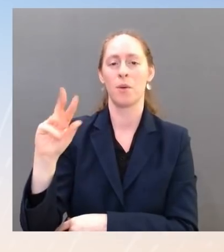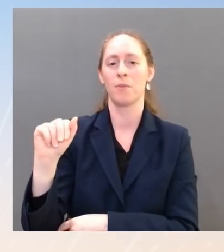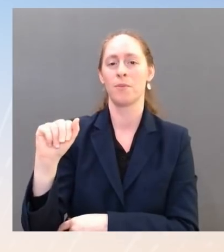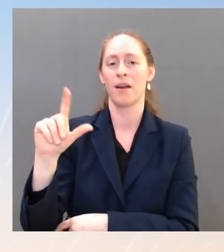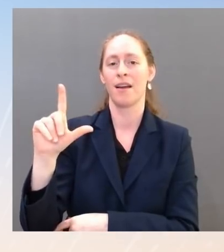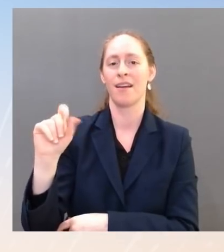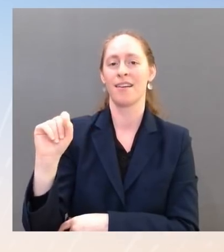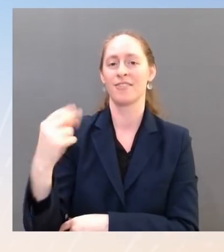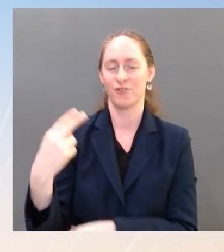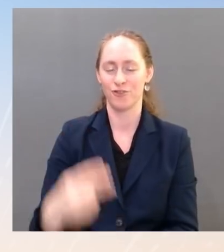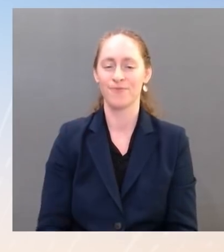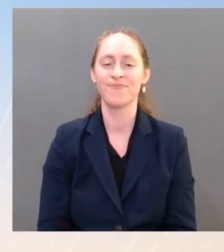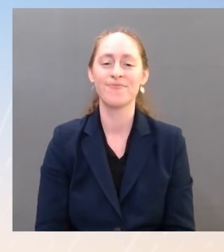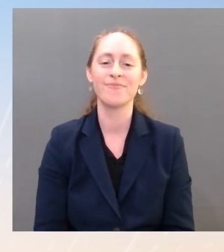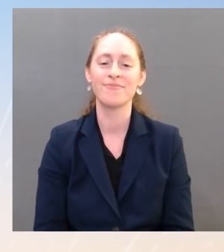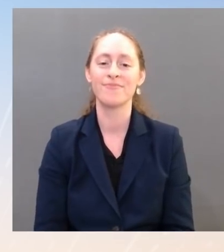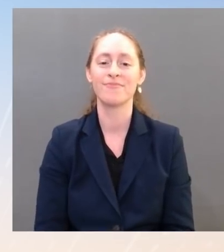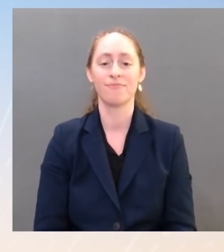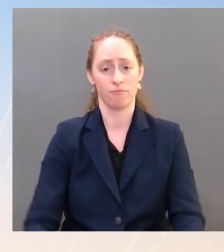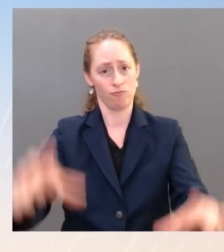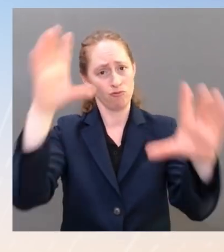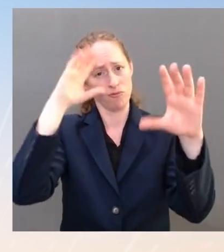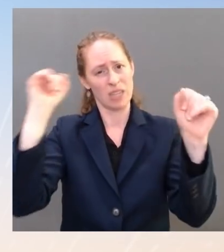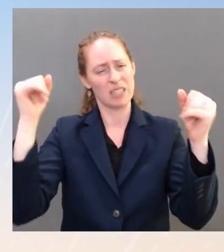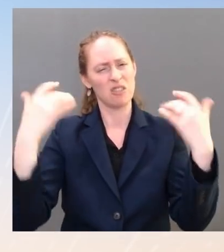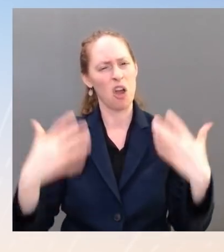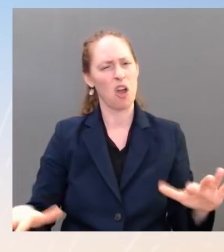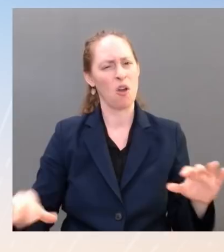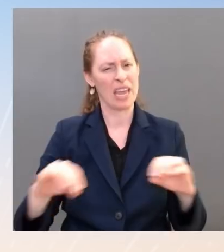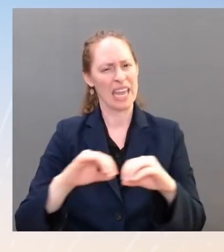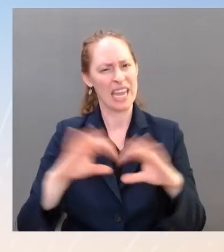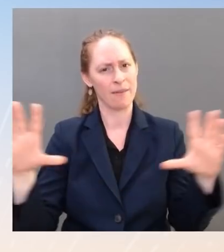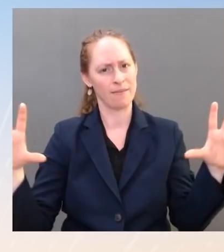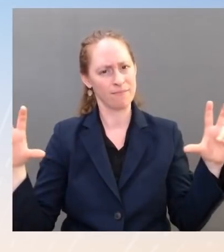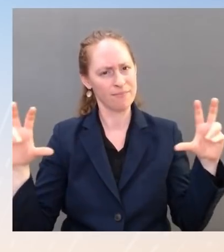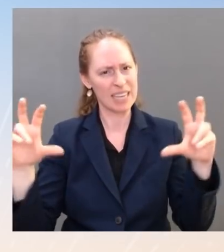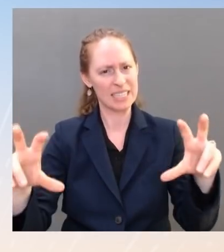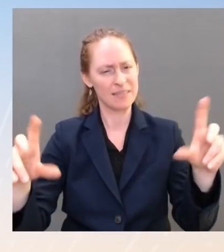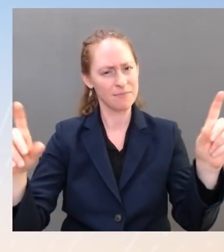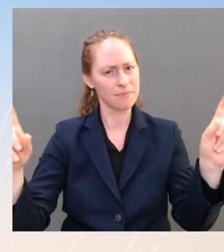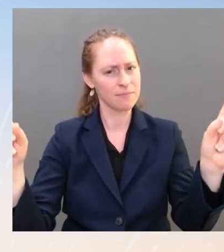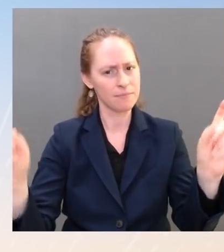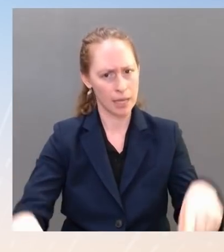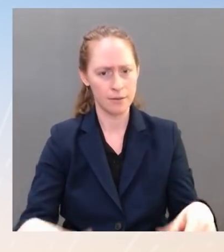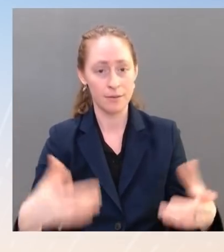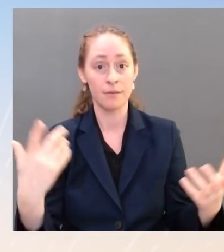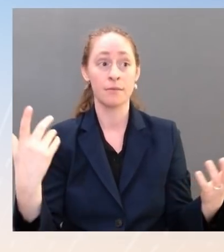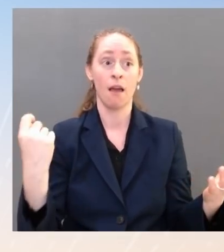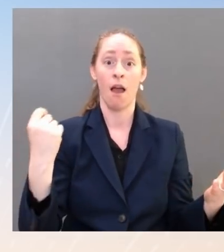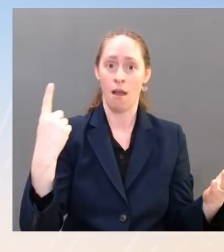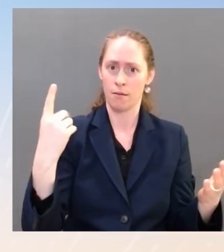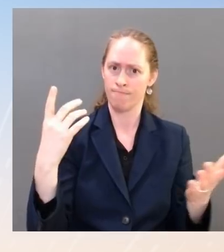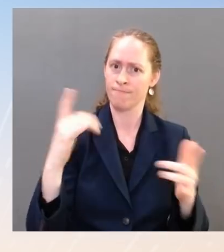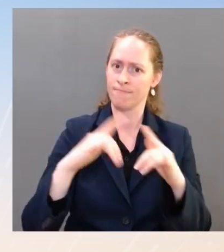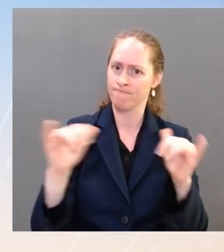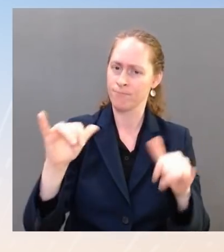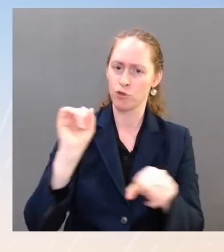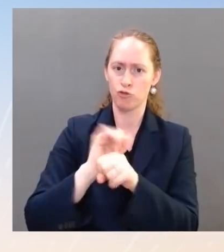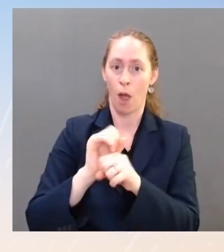good middle class jobs, good union jobs. And we've been equally clear about these good jobs must be available on an equitable basis across the entire country.